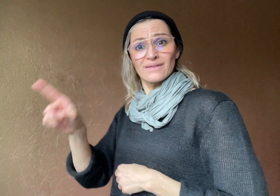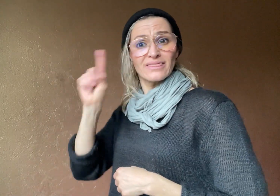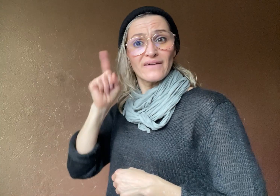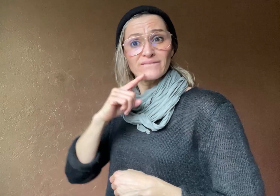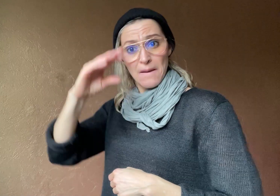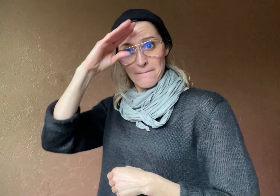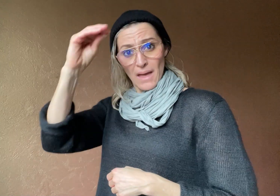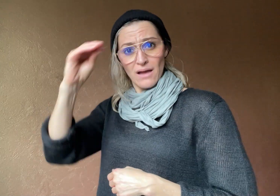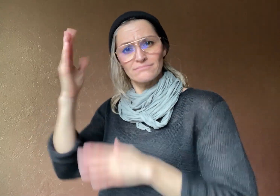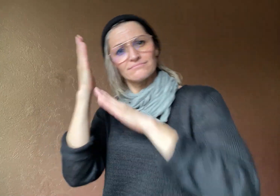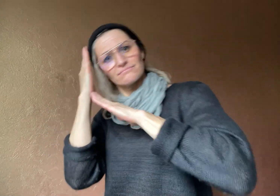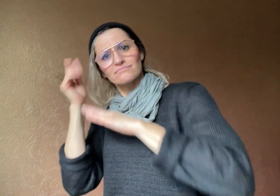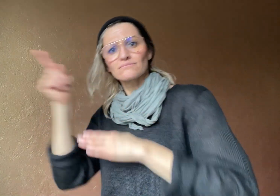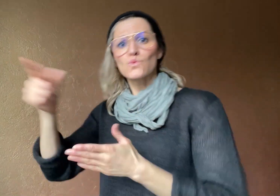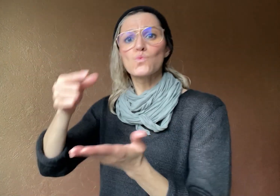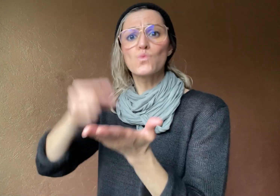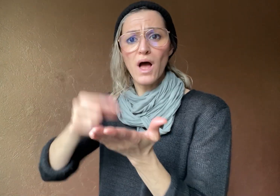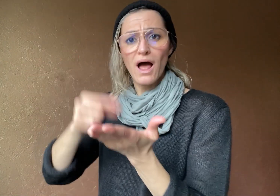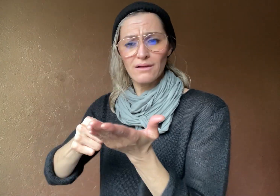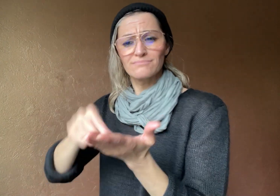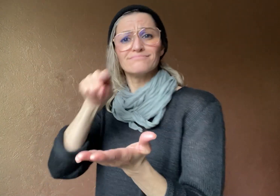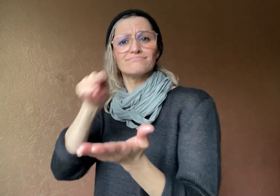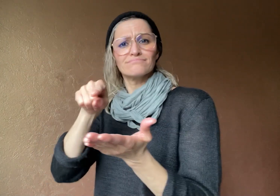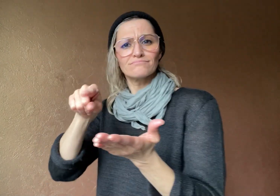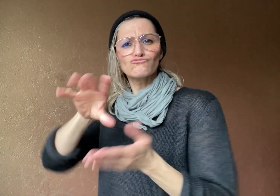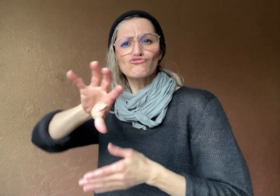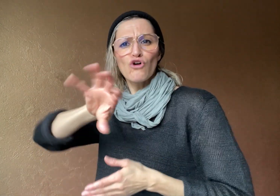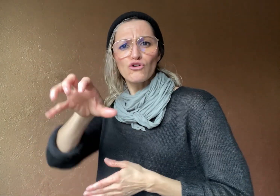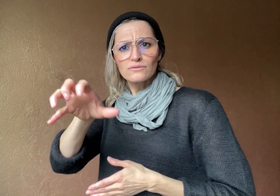A Deaf man in Uganda,